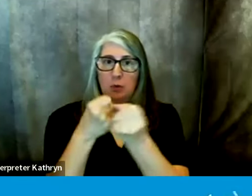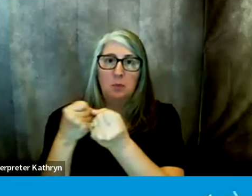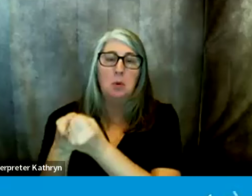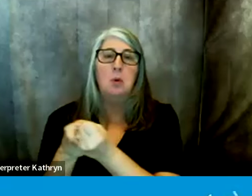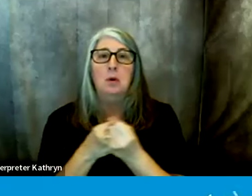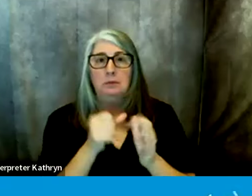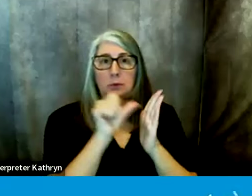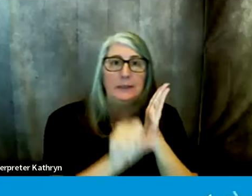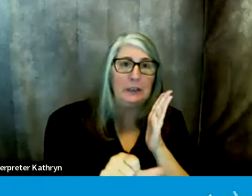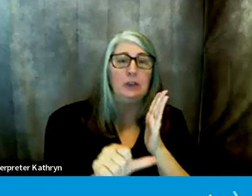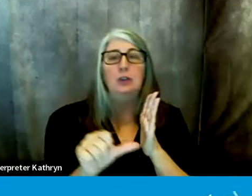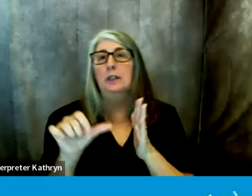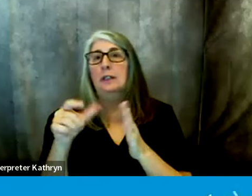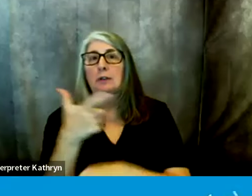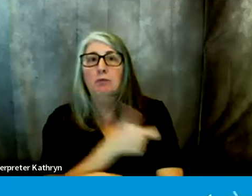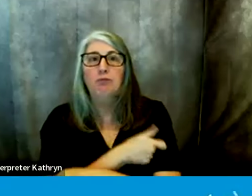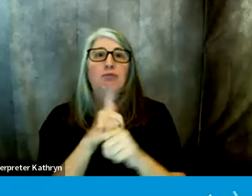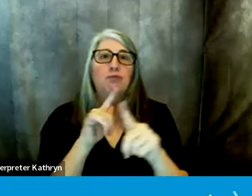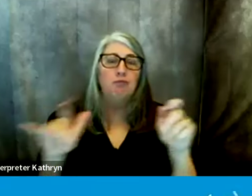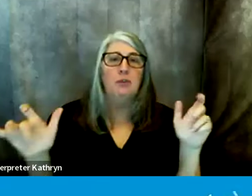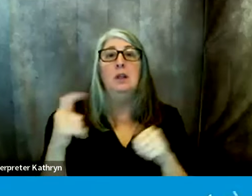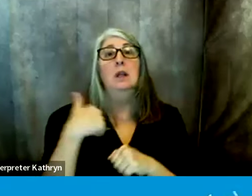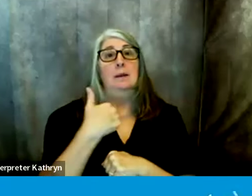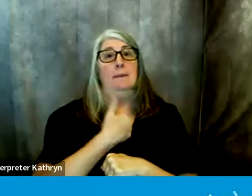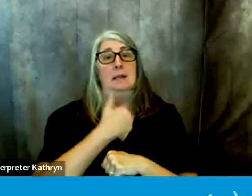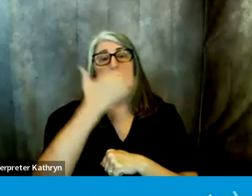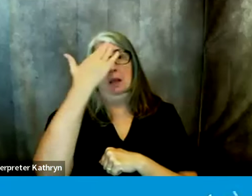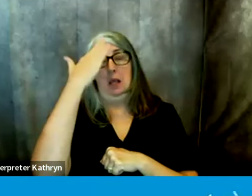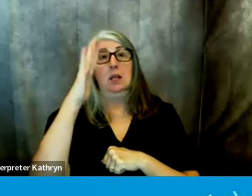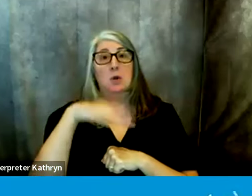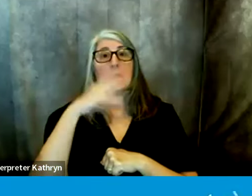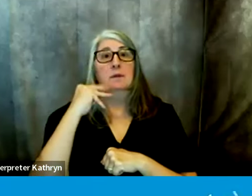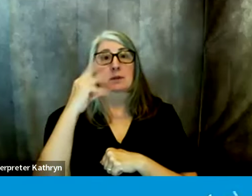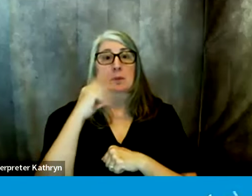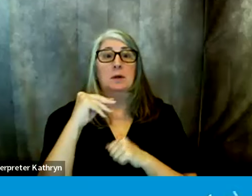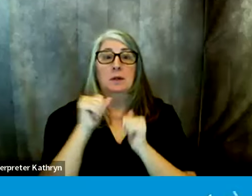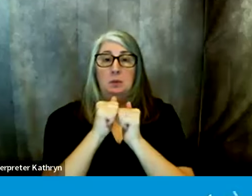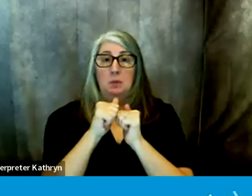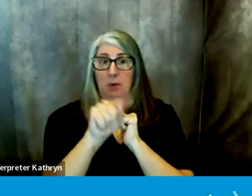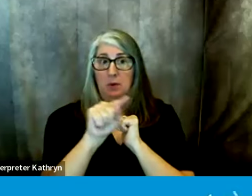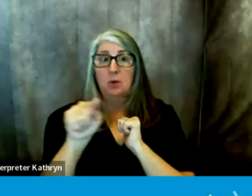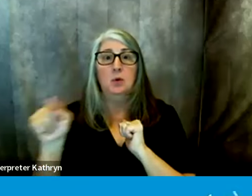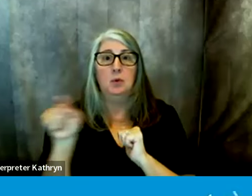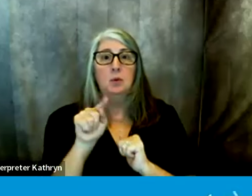I know that all too well from walking that walk with you all in my own personal life.